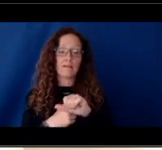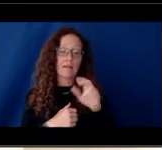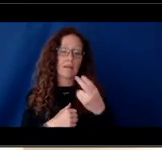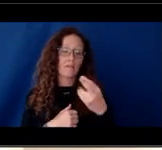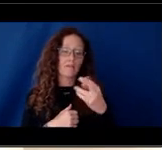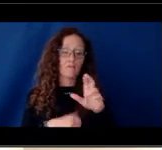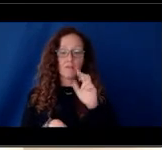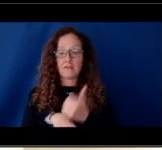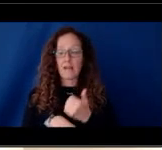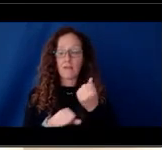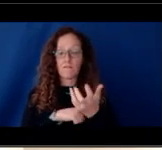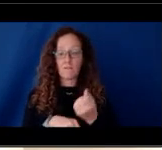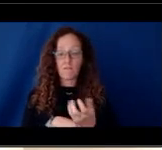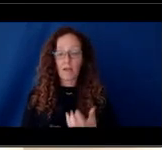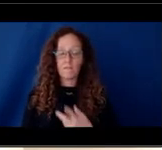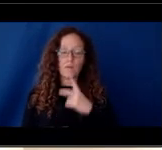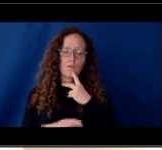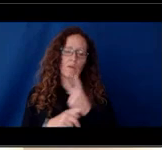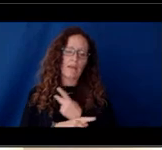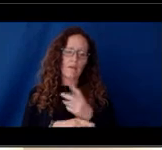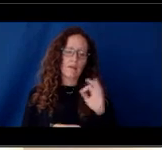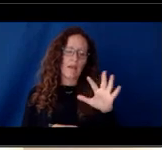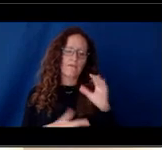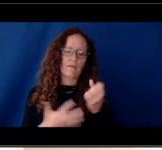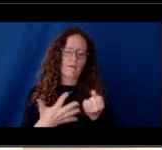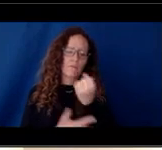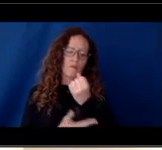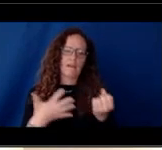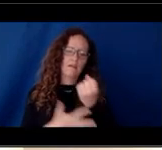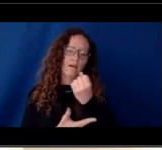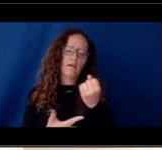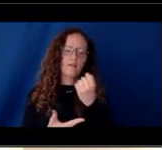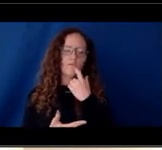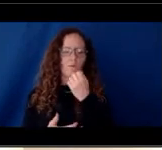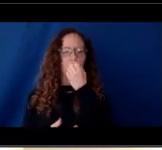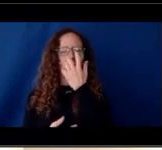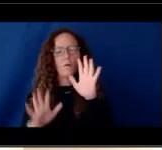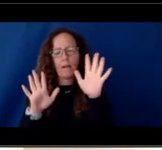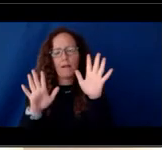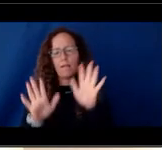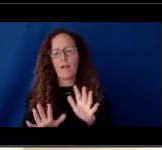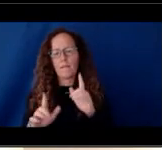account for the warming climate in most locations. And that allows the HeatRisk thresholds to change